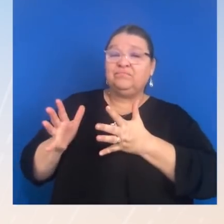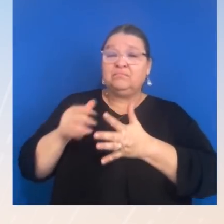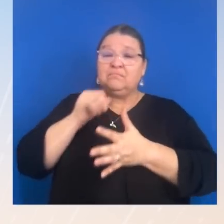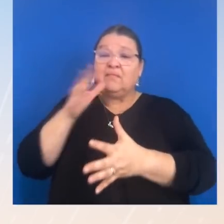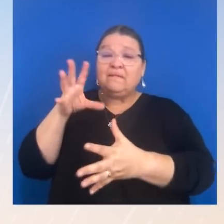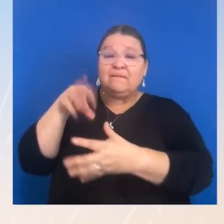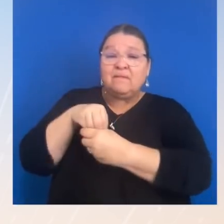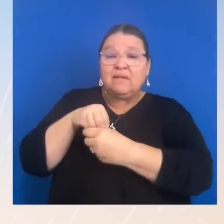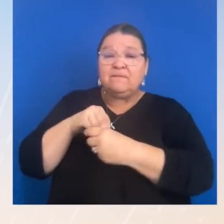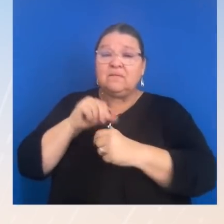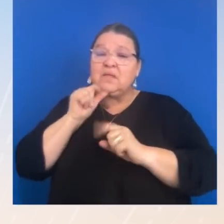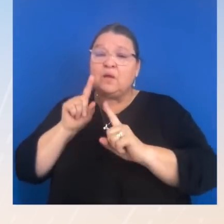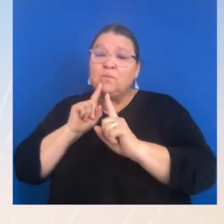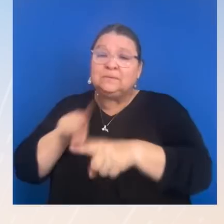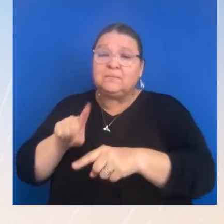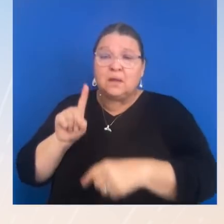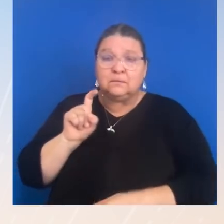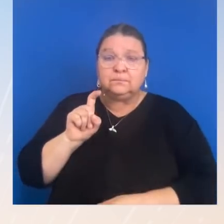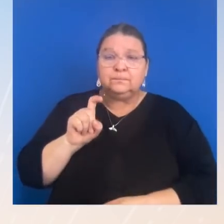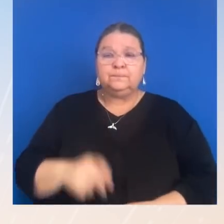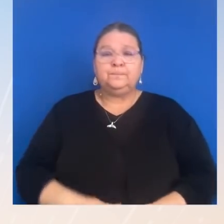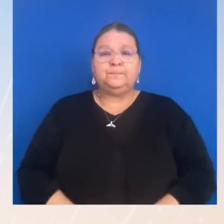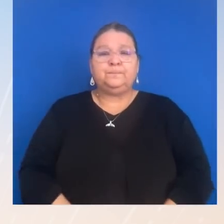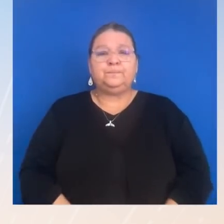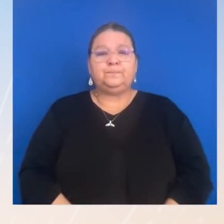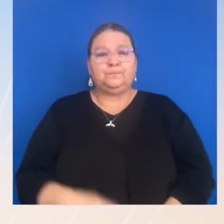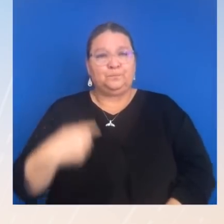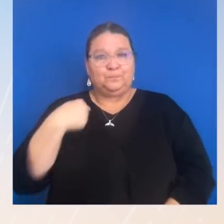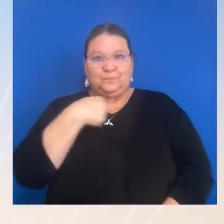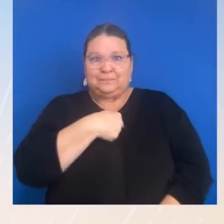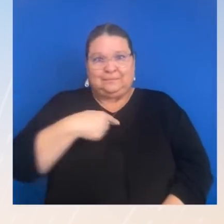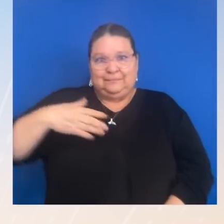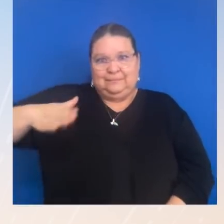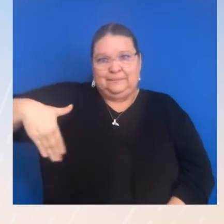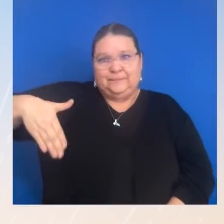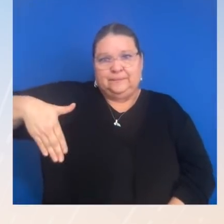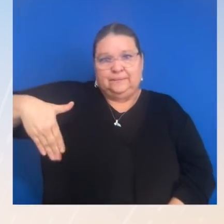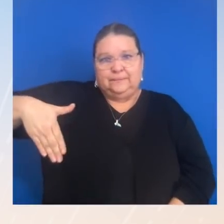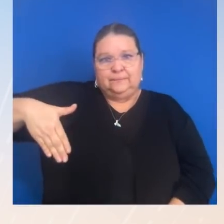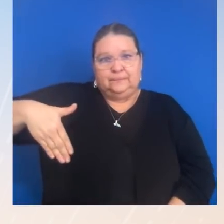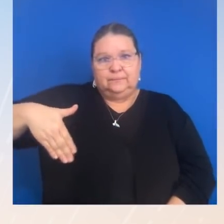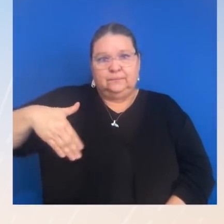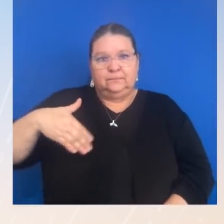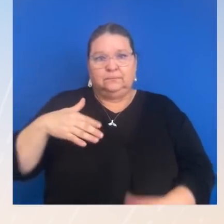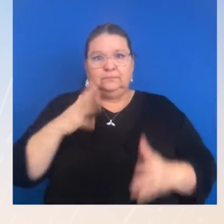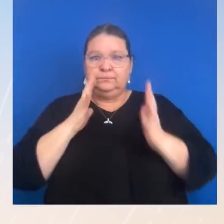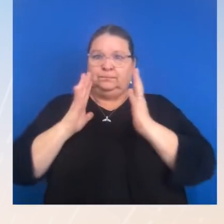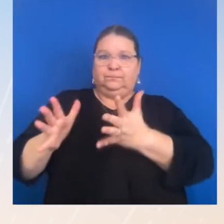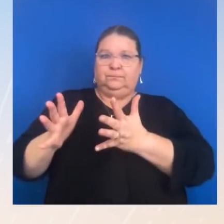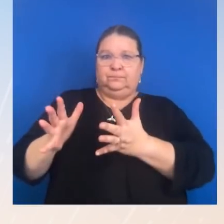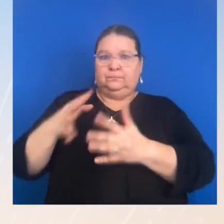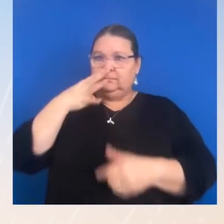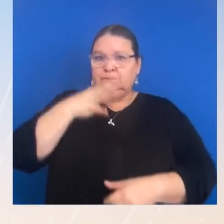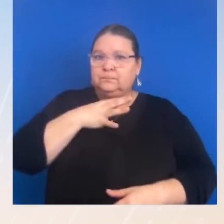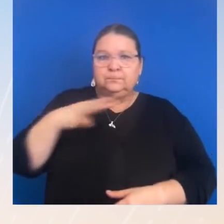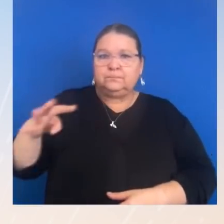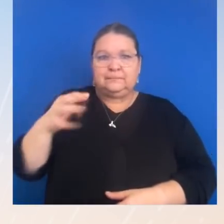chemical weapons attack, would he let it go answered? Ms. Psaki: We have not let anything go unanswered to date -- any steps that President Putin has taken to date. What that would look like,